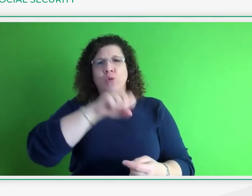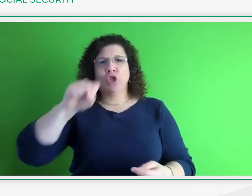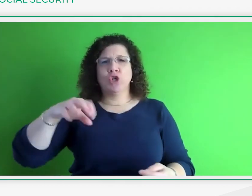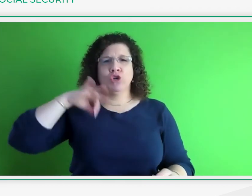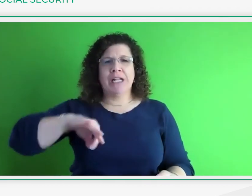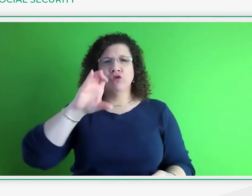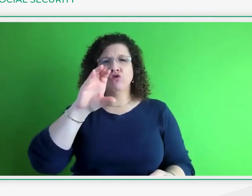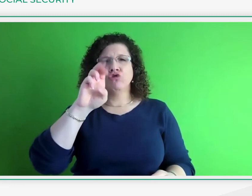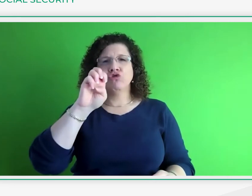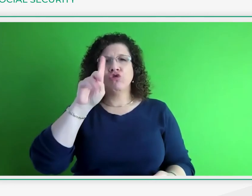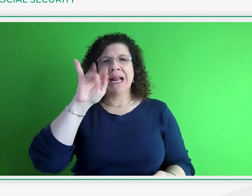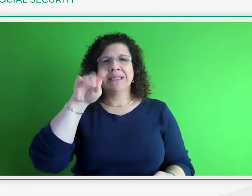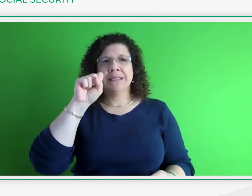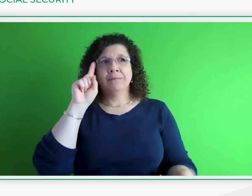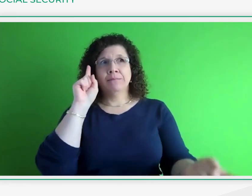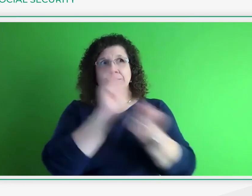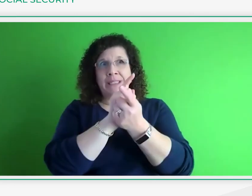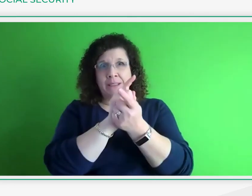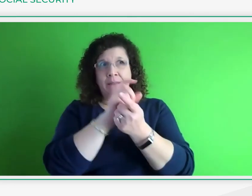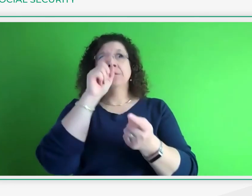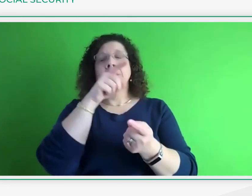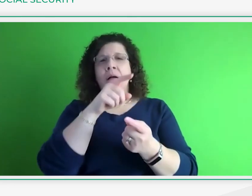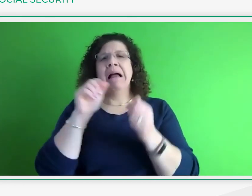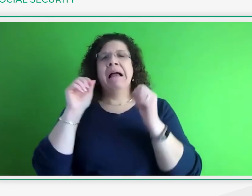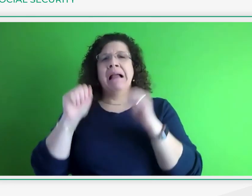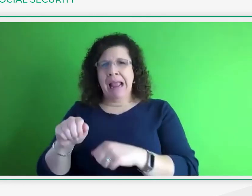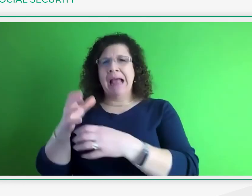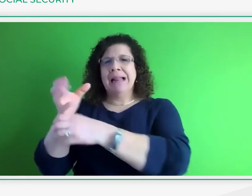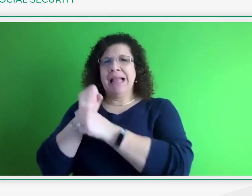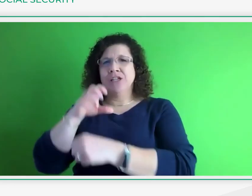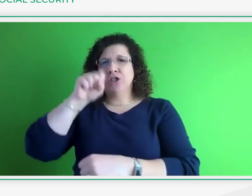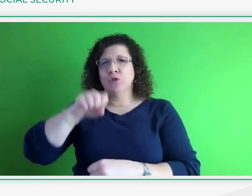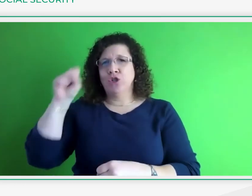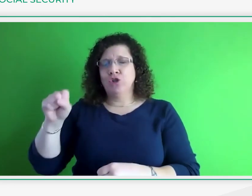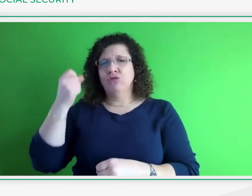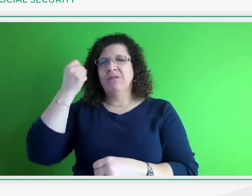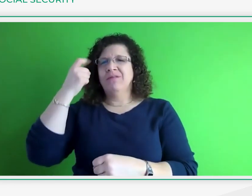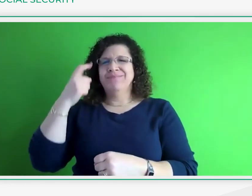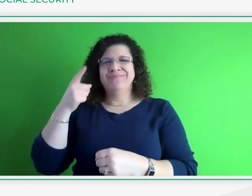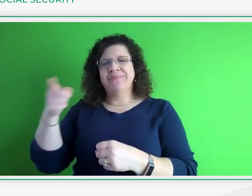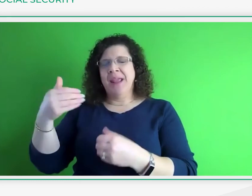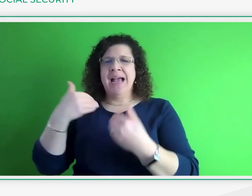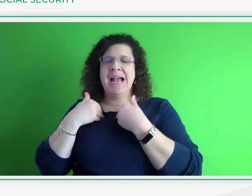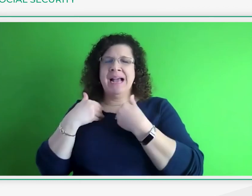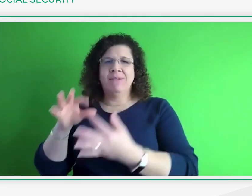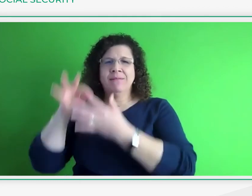meet the Social Security criteria or credits, then they can receive Social Security as well.